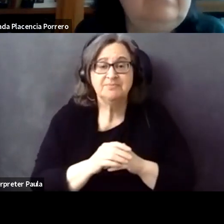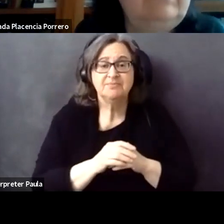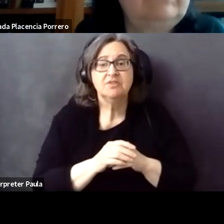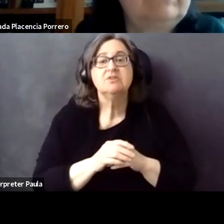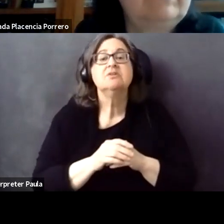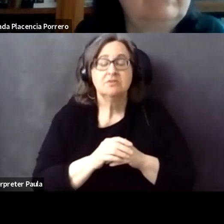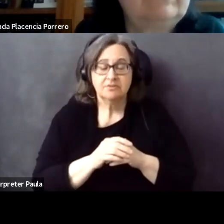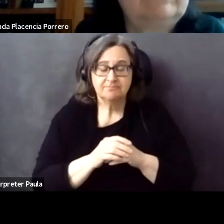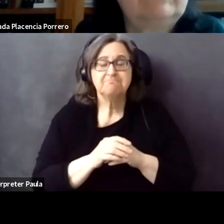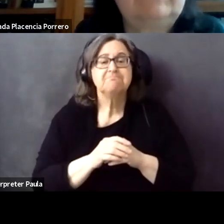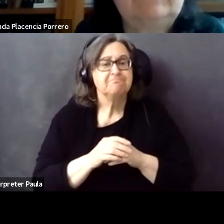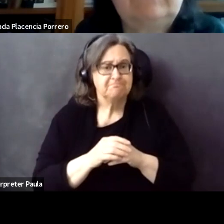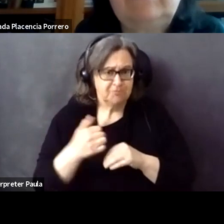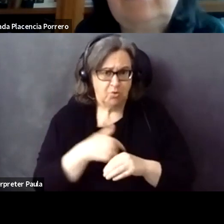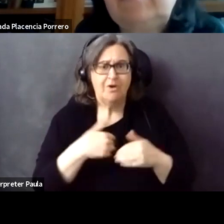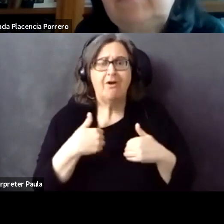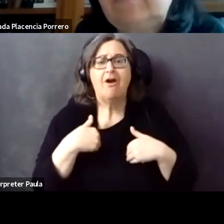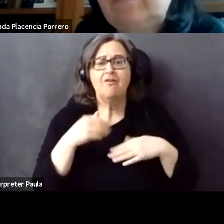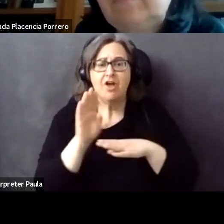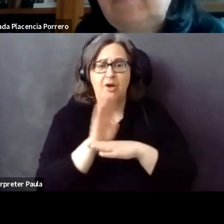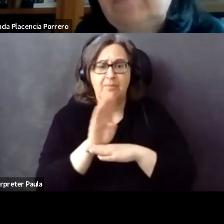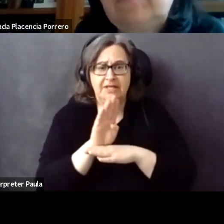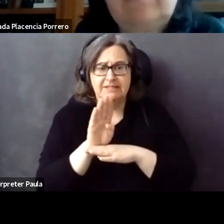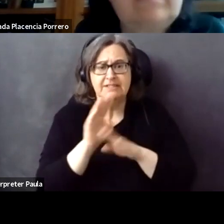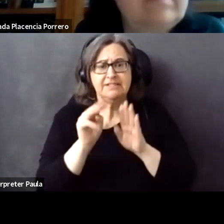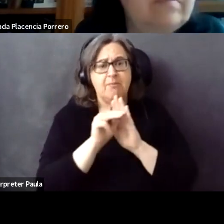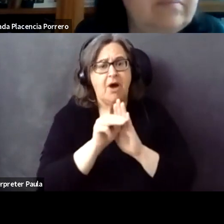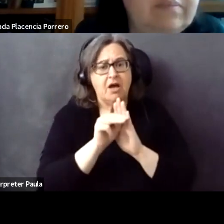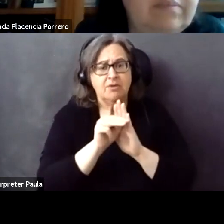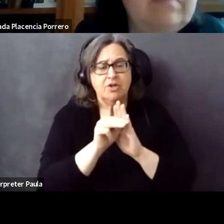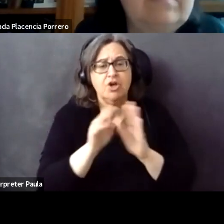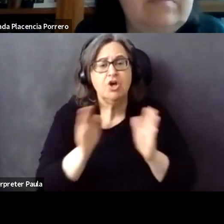don't have access to our websites because of any accessibility.